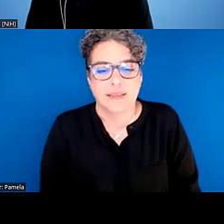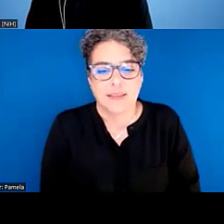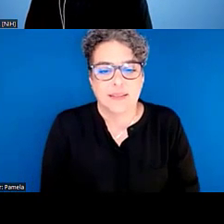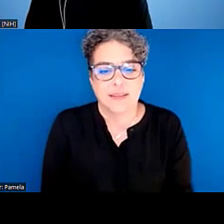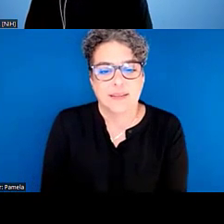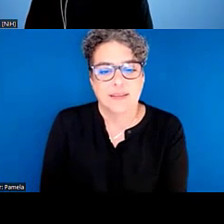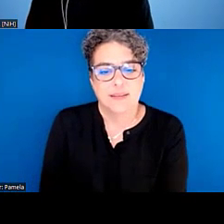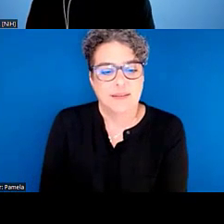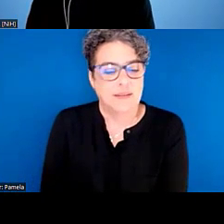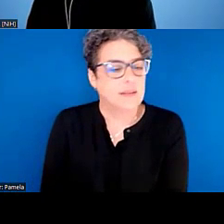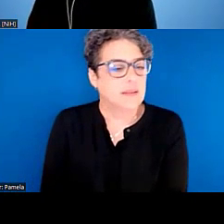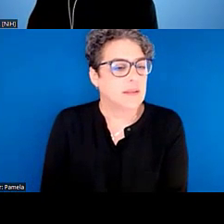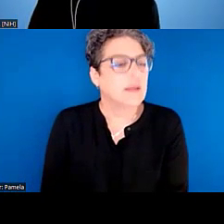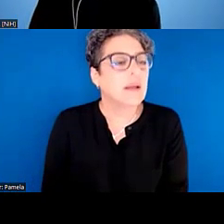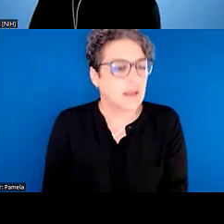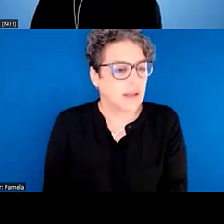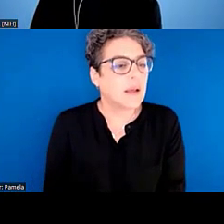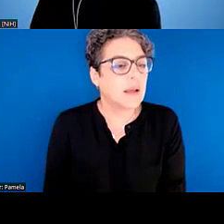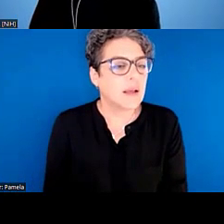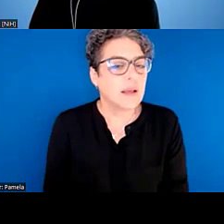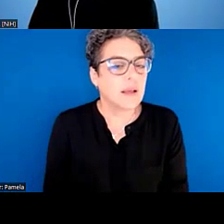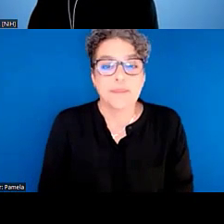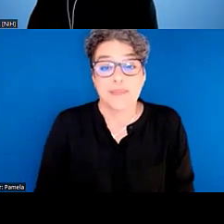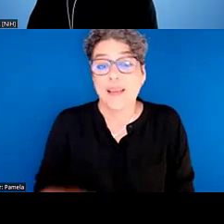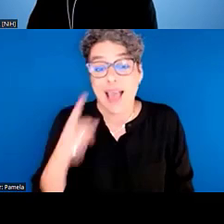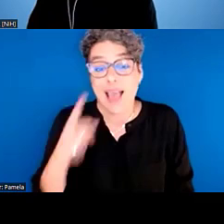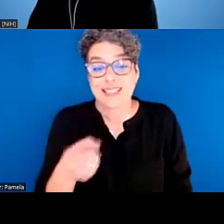Dr. Patricia Valdez: So I see, yeah, wait for NIH's determination or yes,